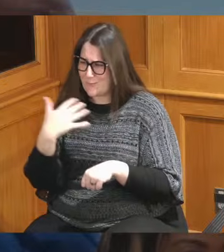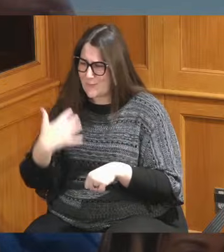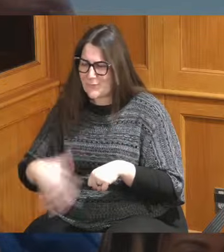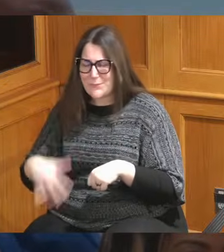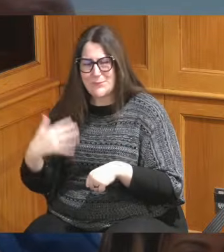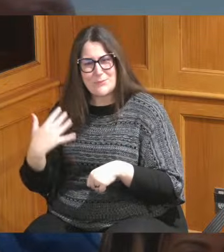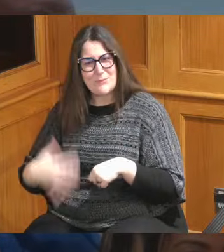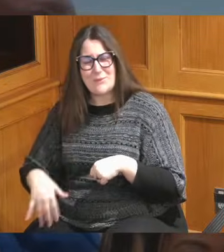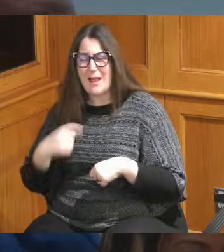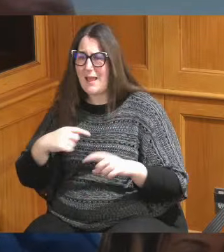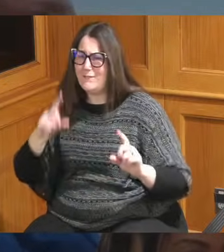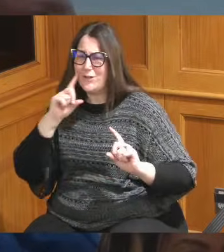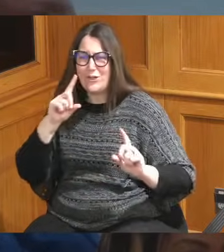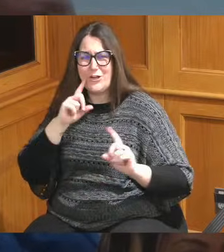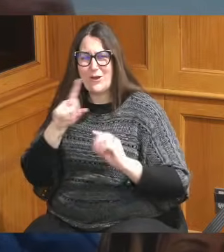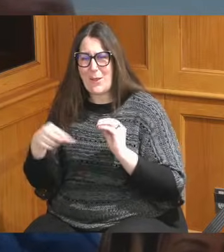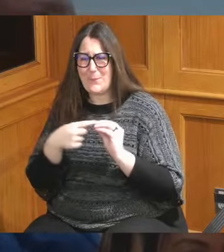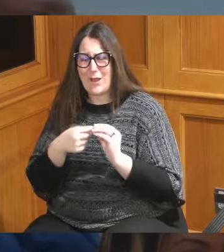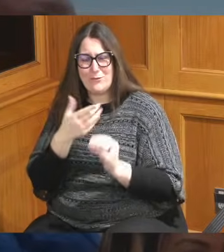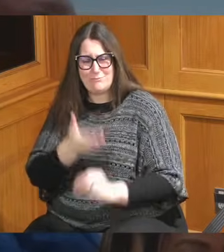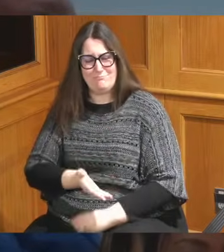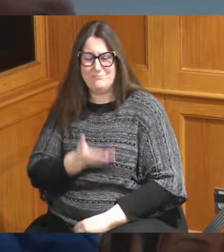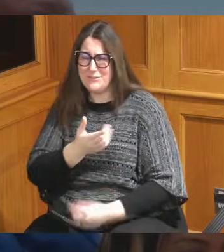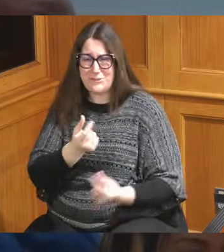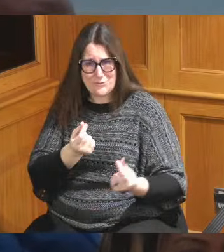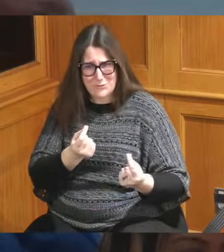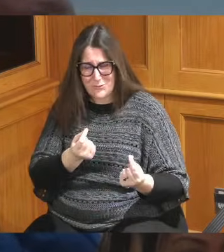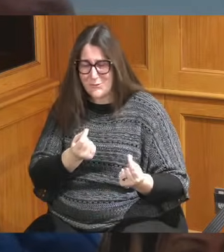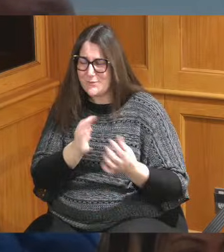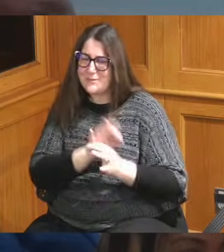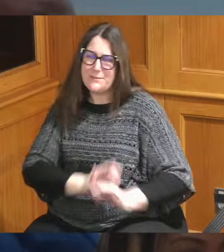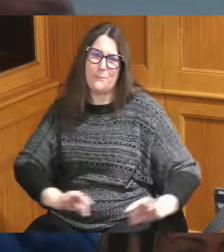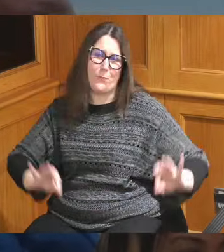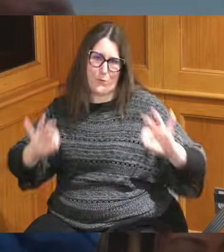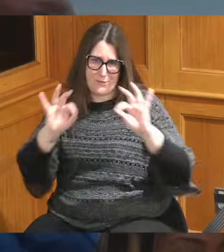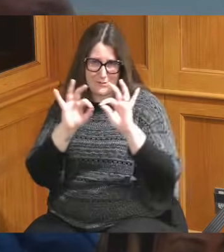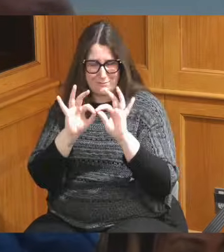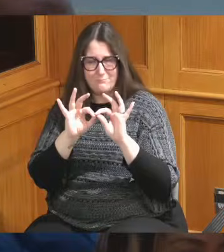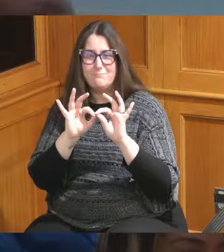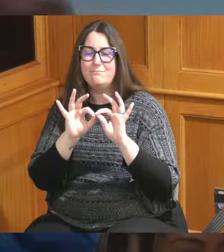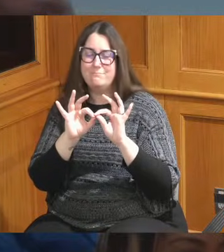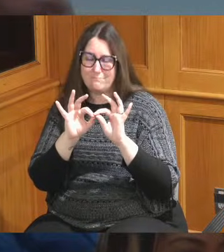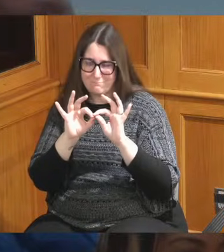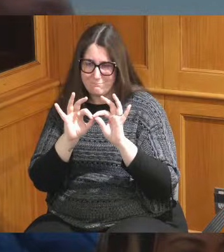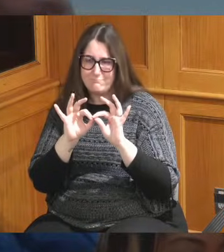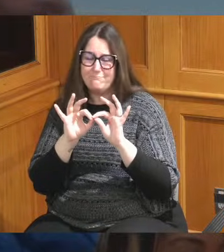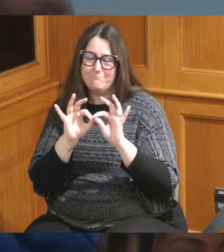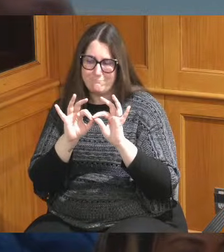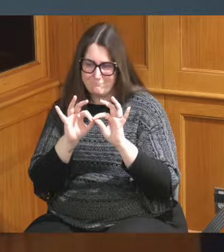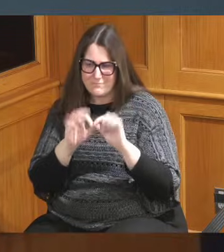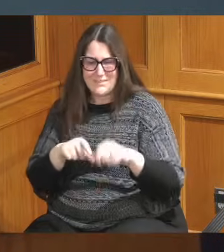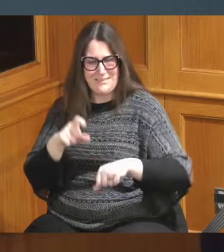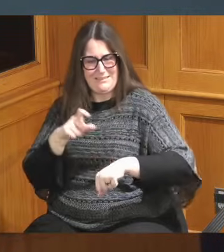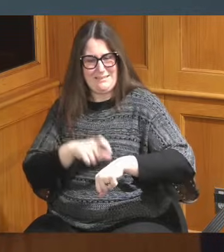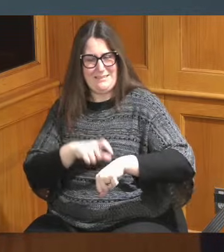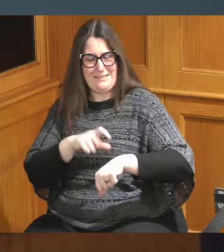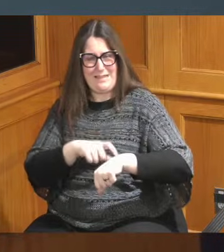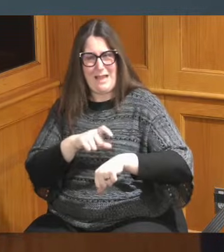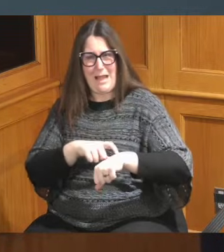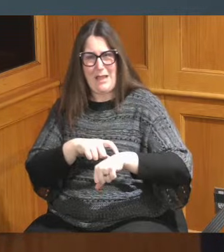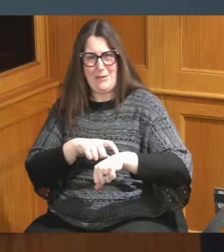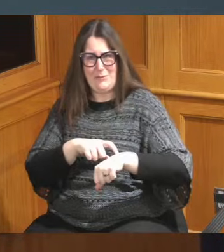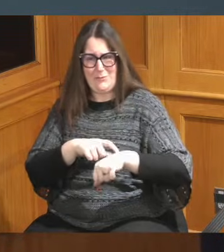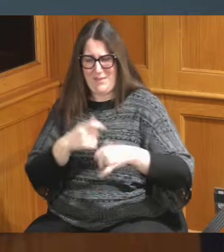about you guys and what you do is so important um, in the time that society doesn't think that faith